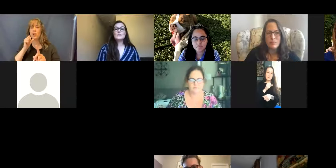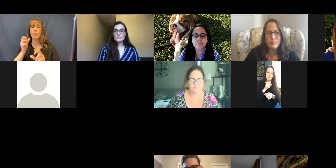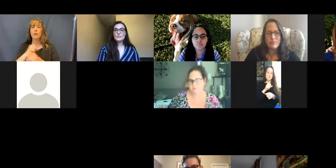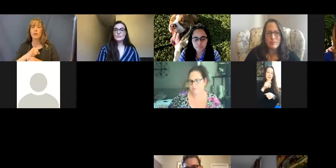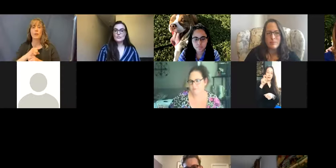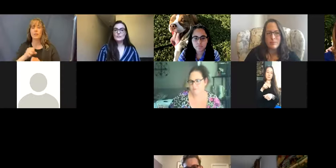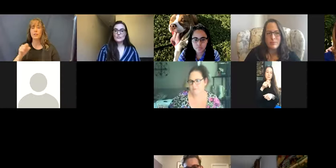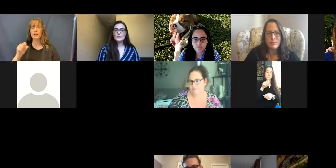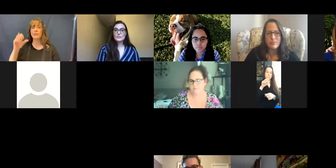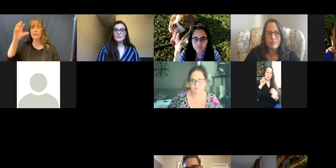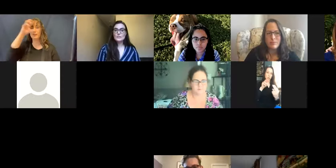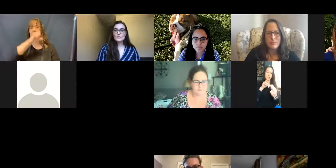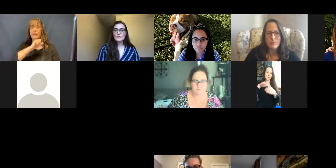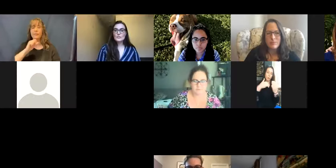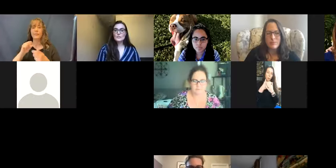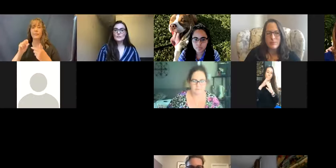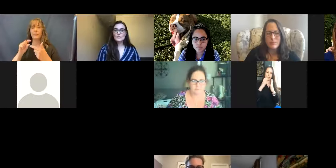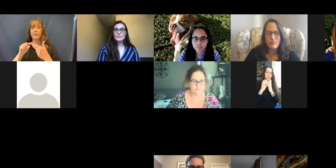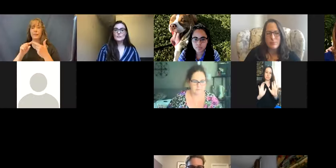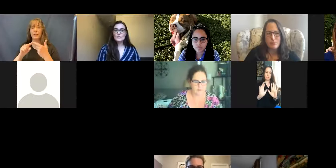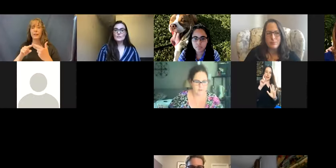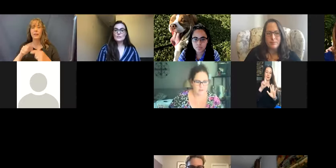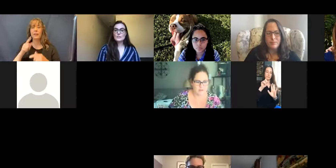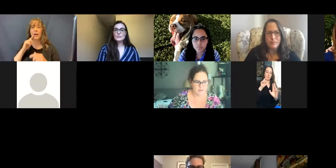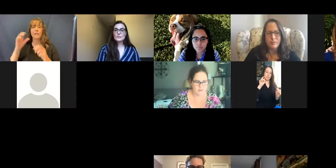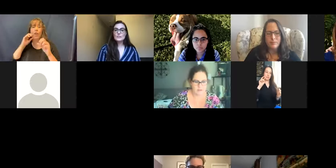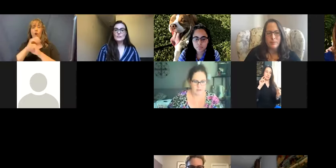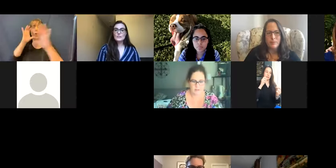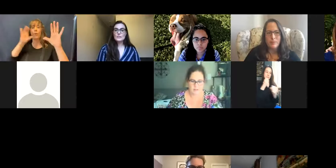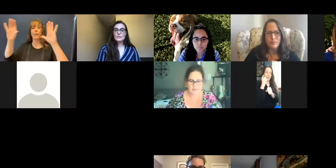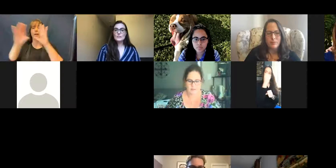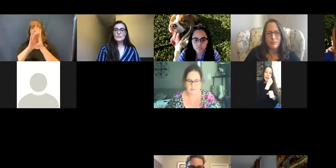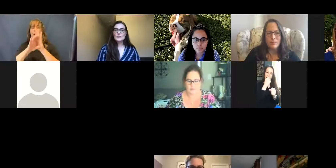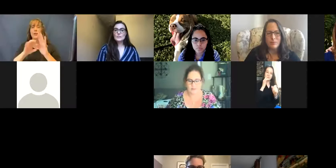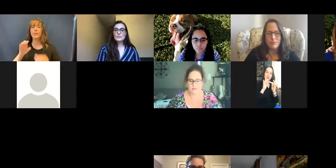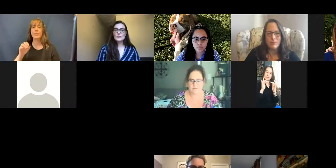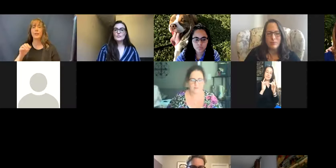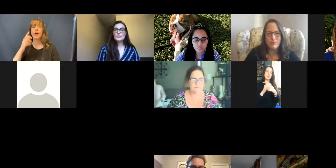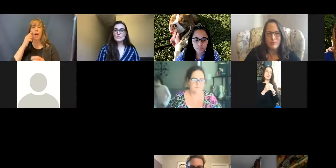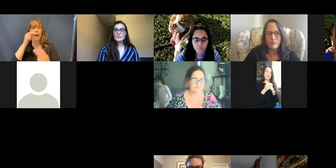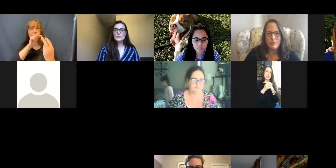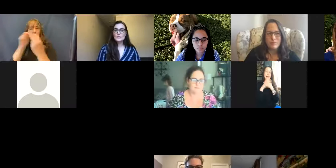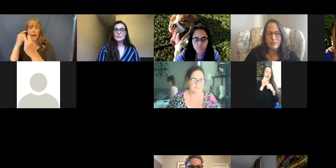I have to be looking at the whole picture. I have to be making eye contact. And I have